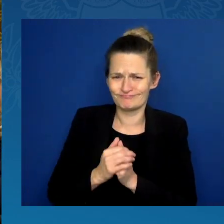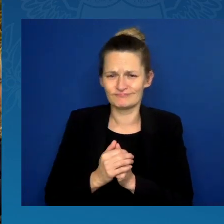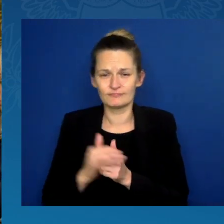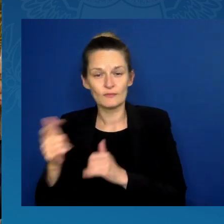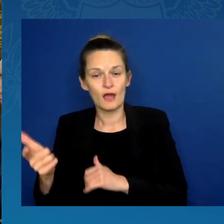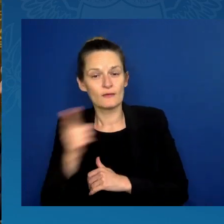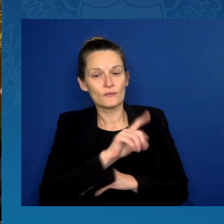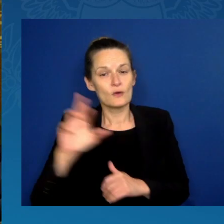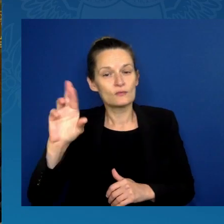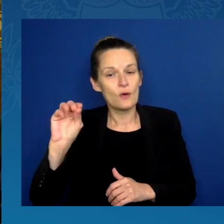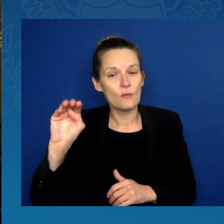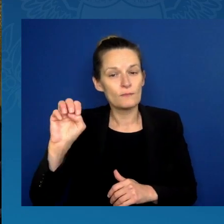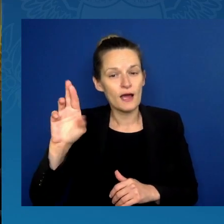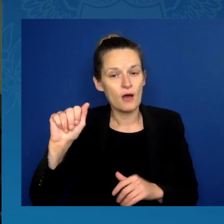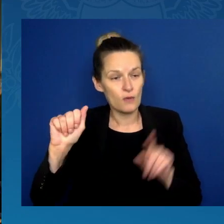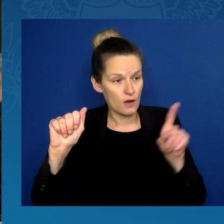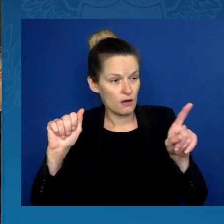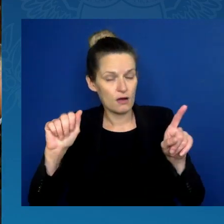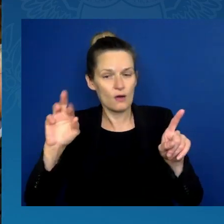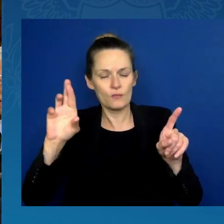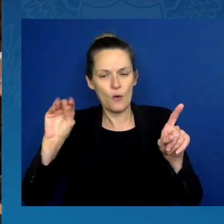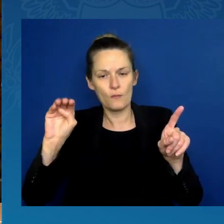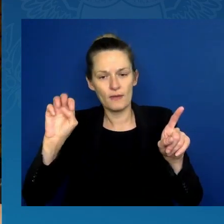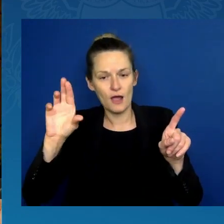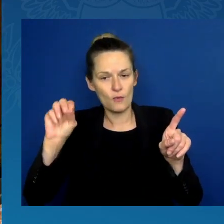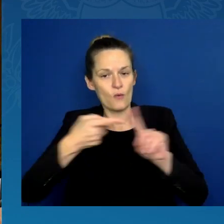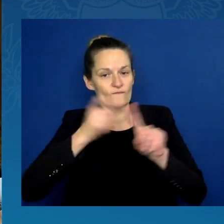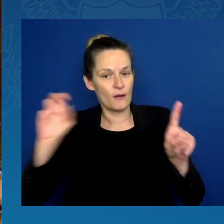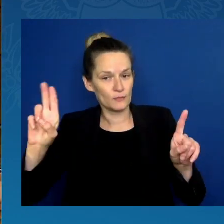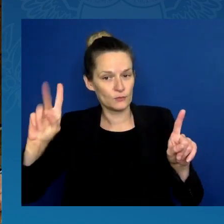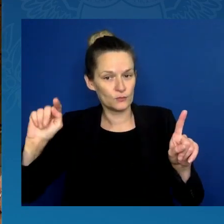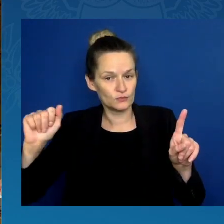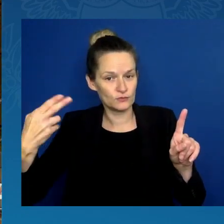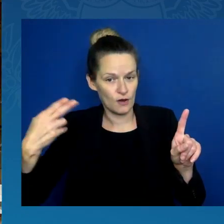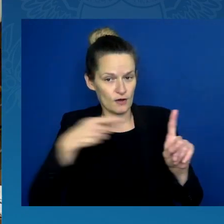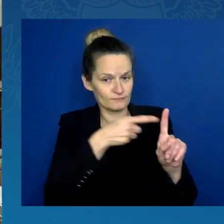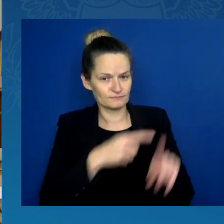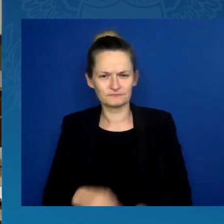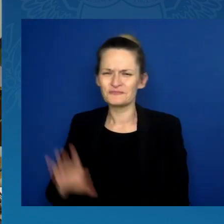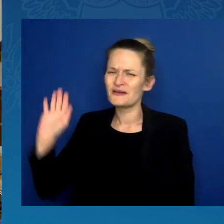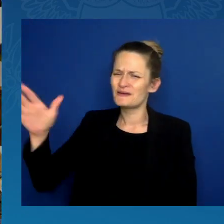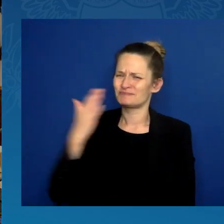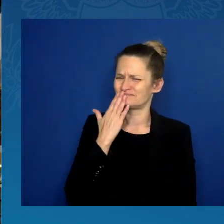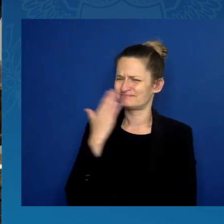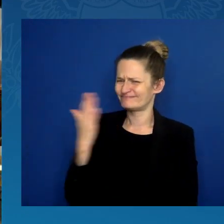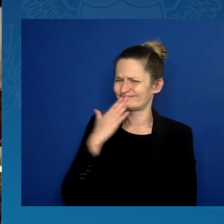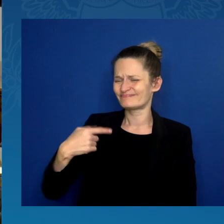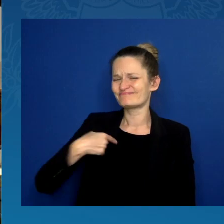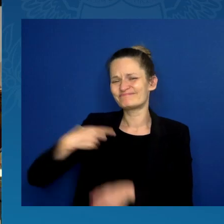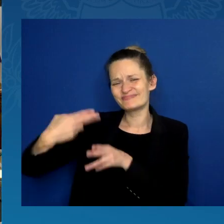Representative Romero: Thank you, Julie. Hi, everyone. My name is Angela Romero and I'm here representing Utah, but I'm also the president elect